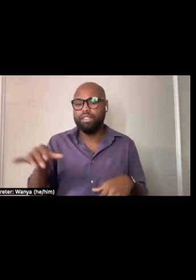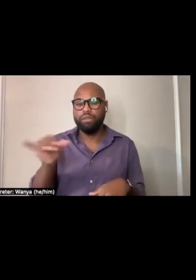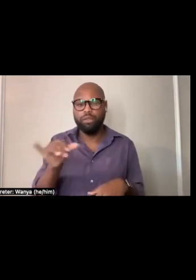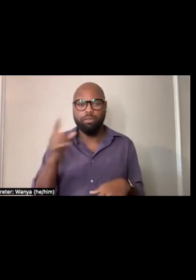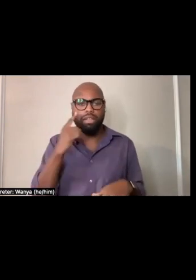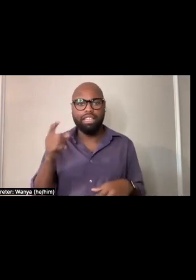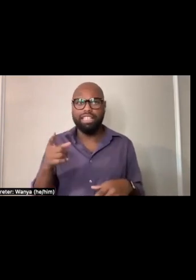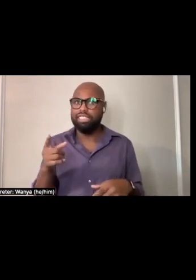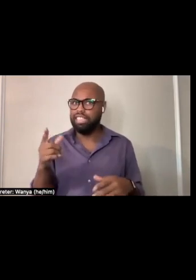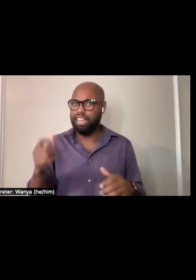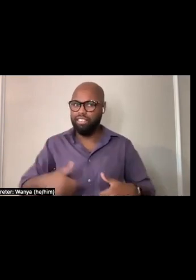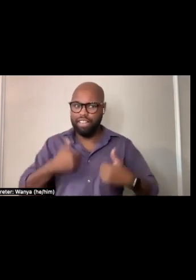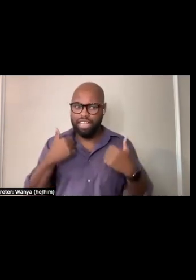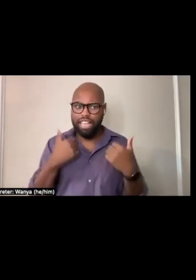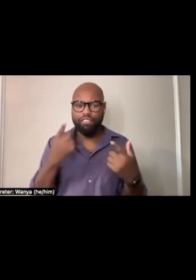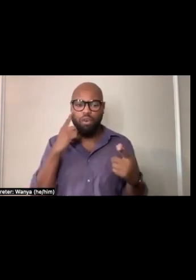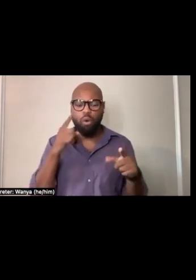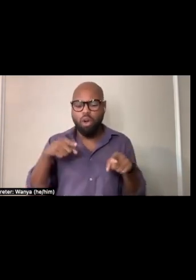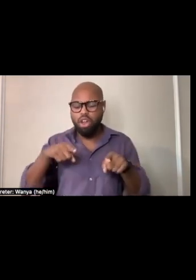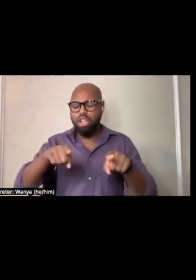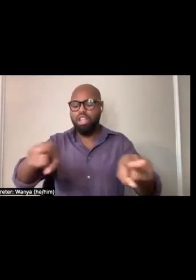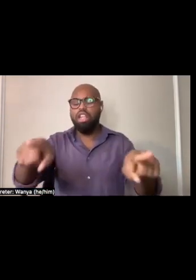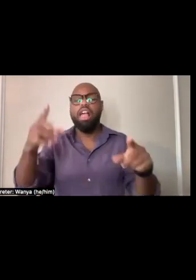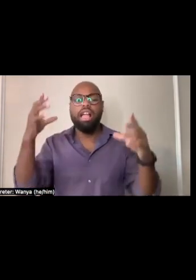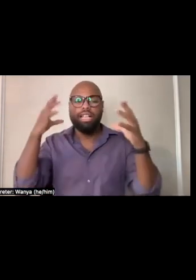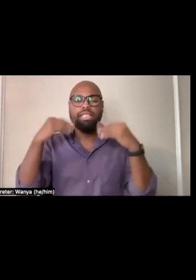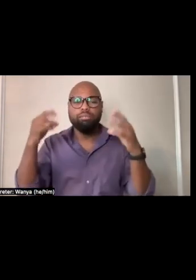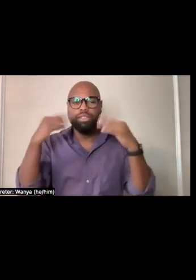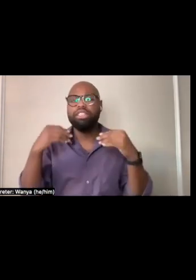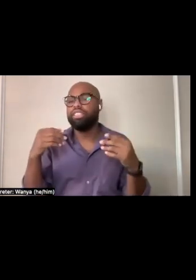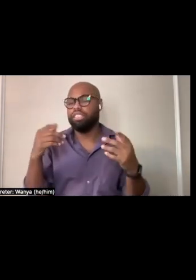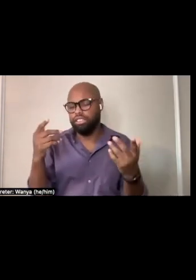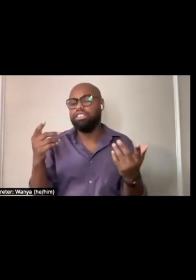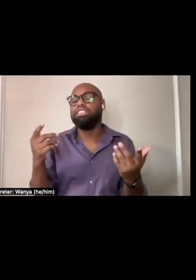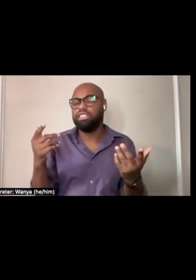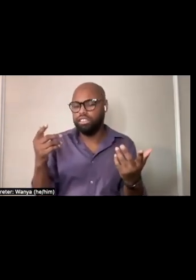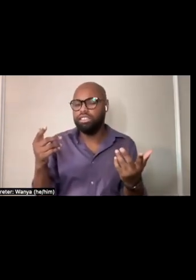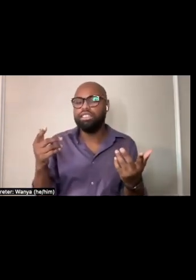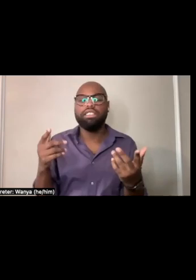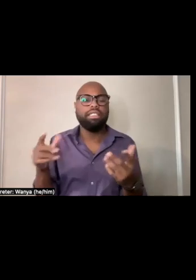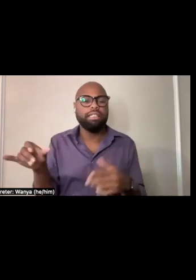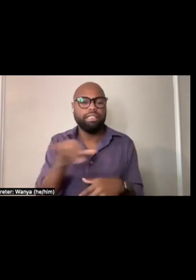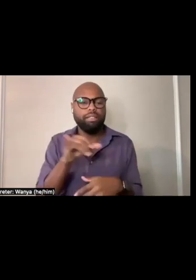adjacent experiences similar to those of residents, including substance use disorders,